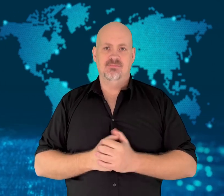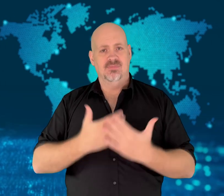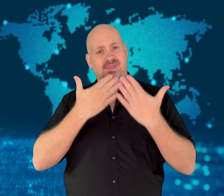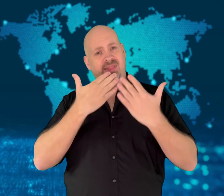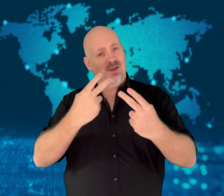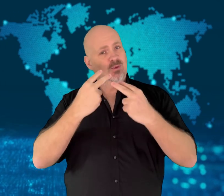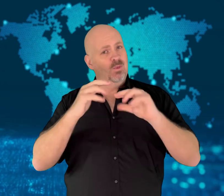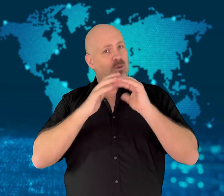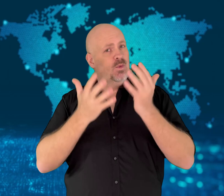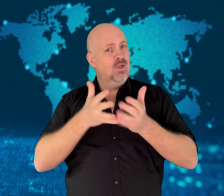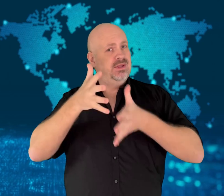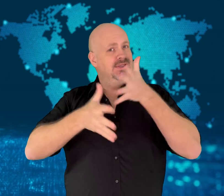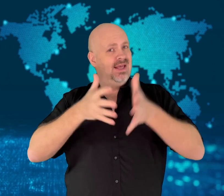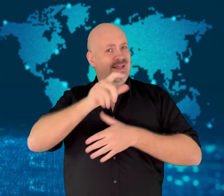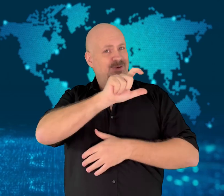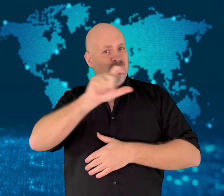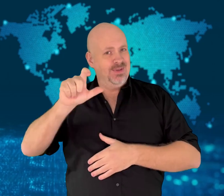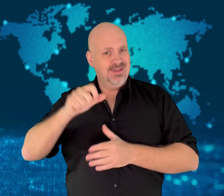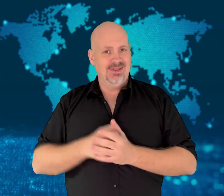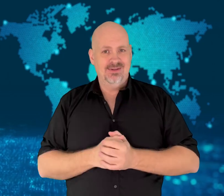Thank you for watching WorldSign Week.